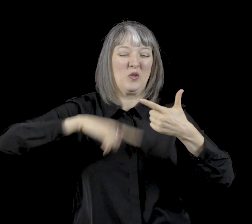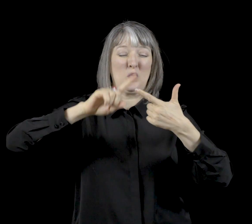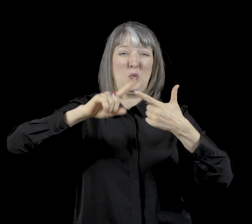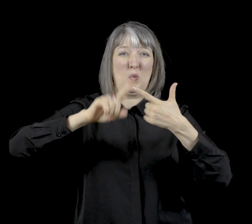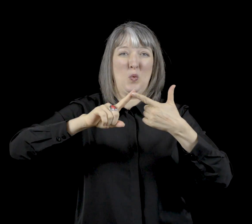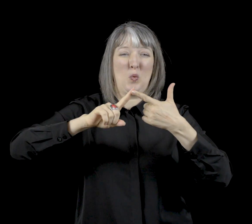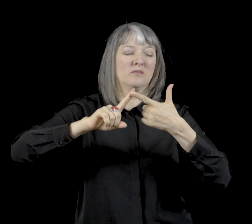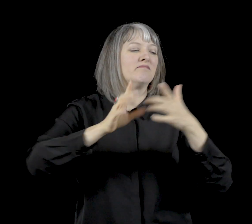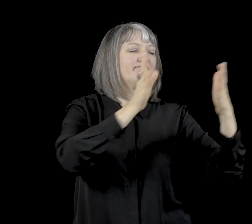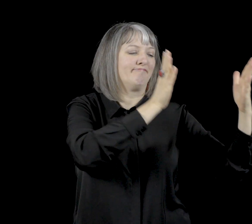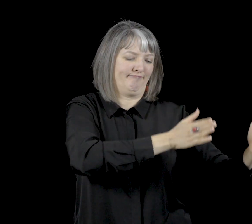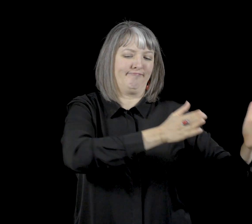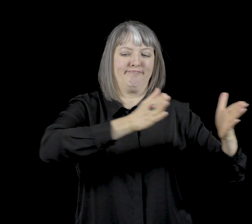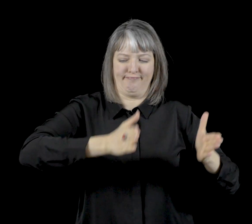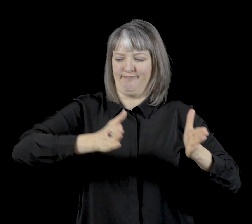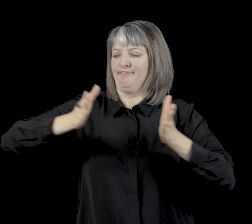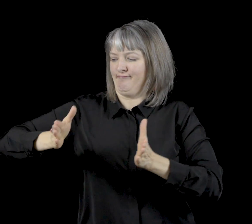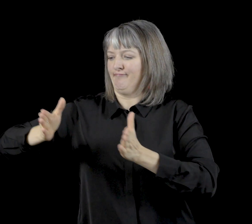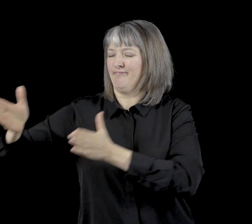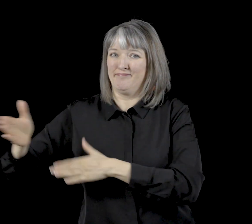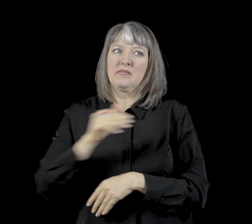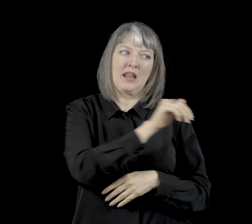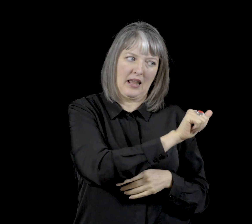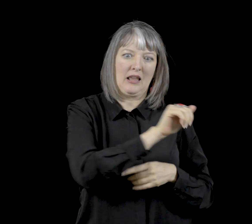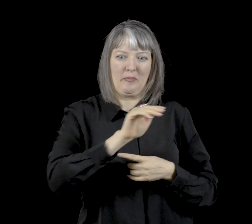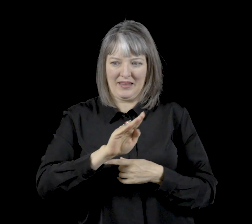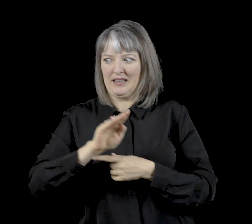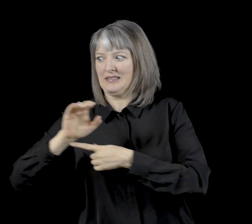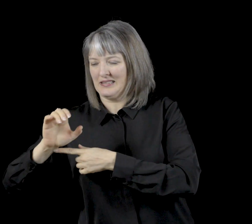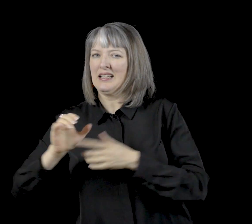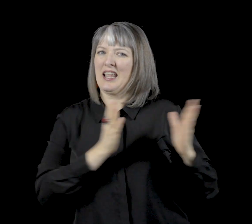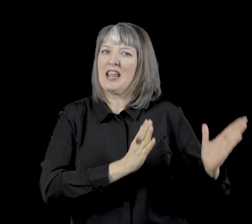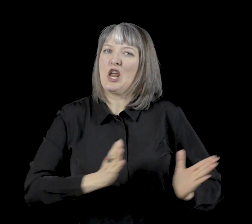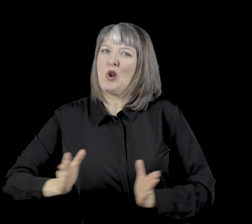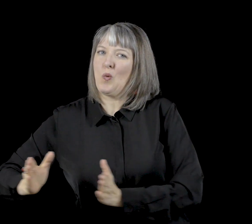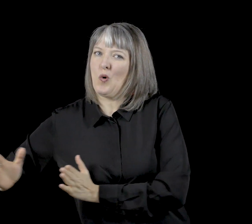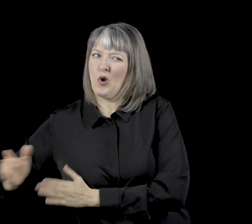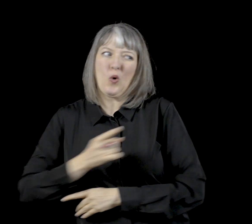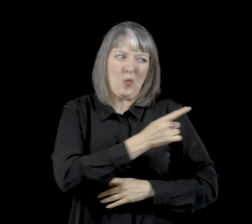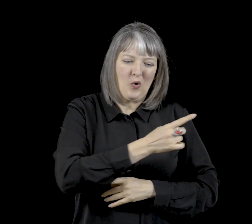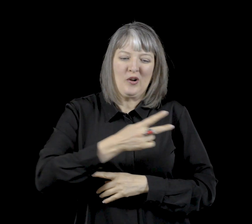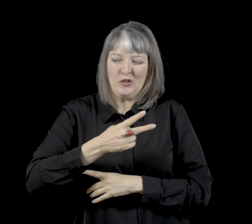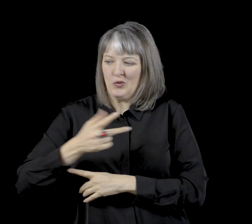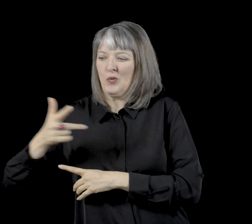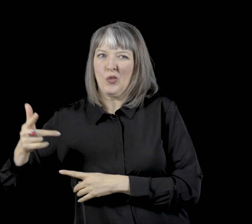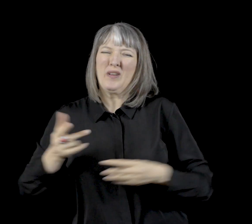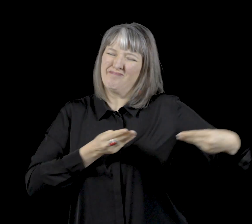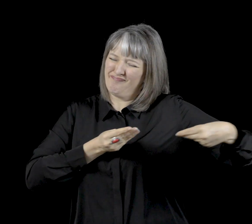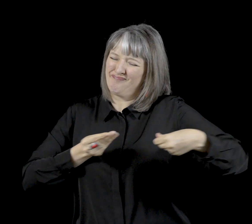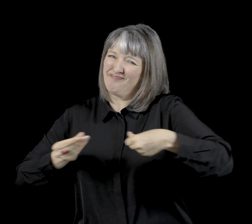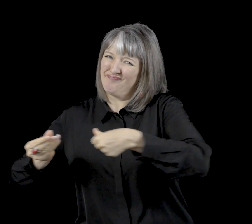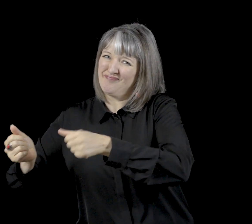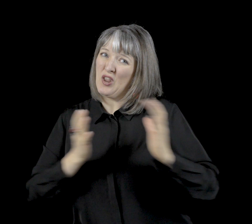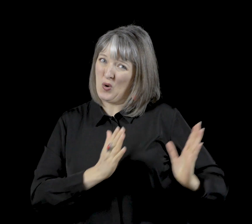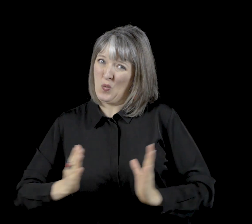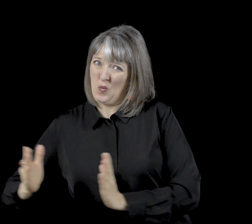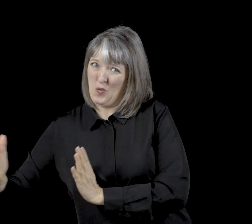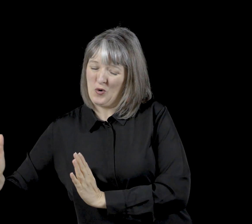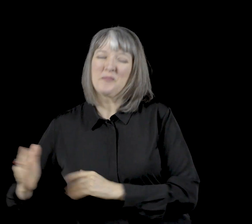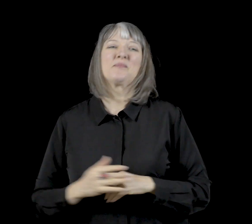Second, the concept is in chronological order from start to finish.